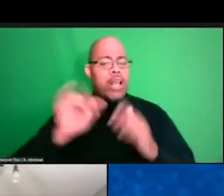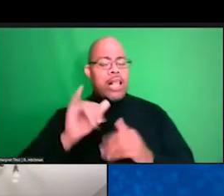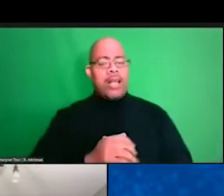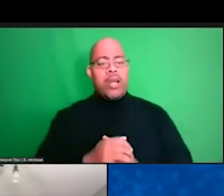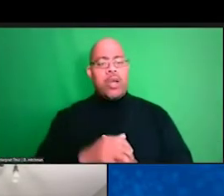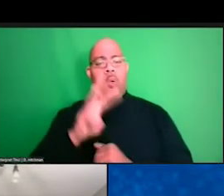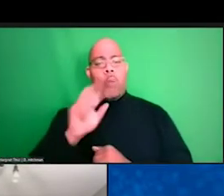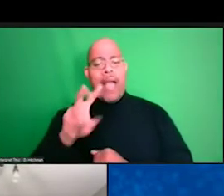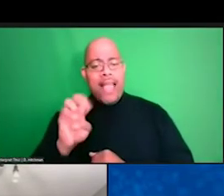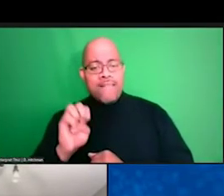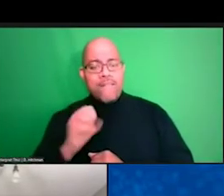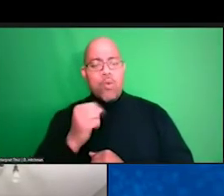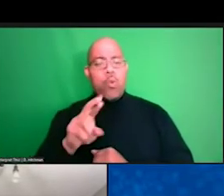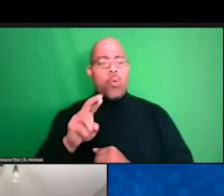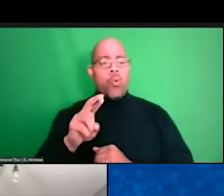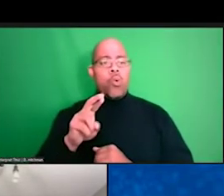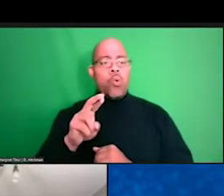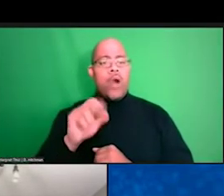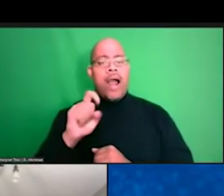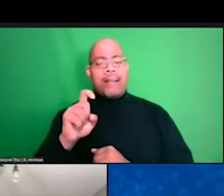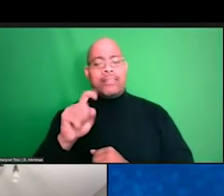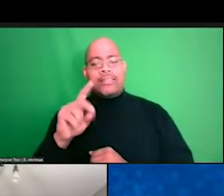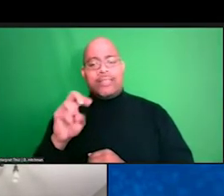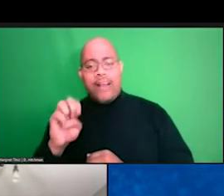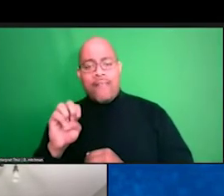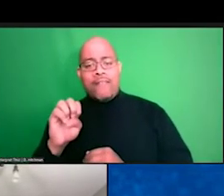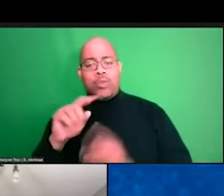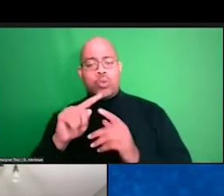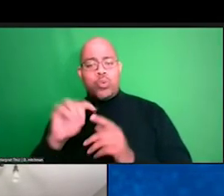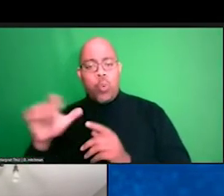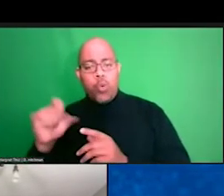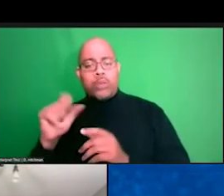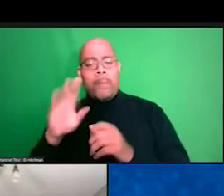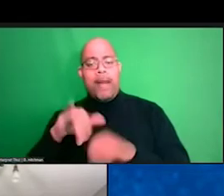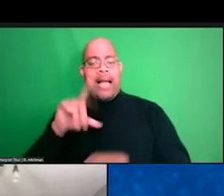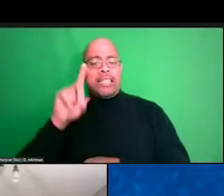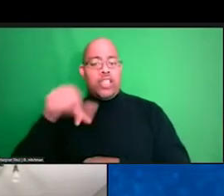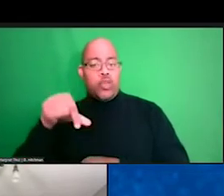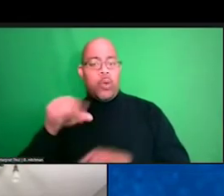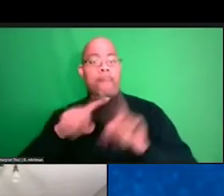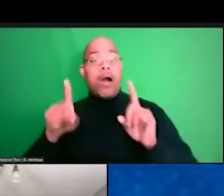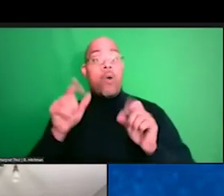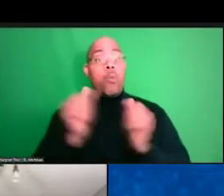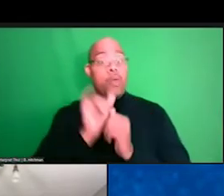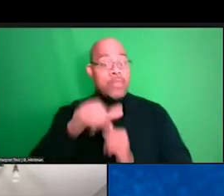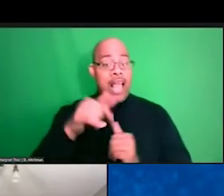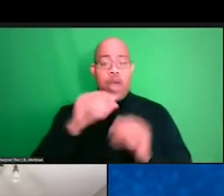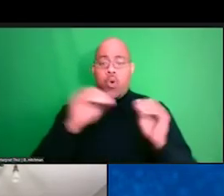or the Acc Dev tools by DQ, however, with that said, no tool alone can determine if